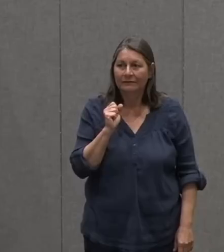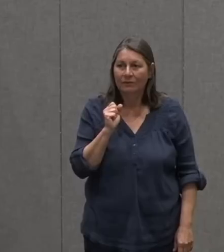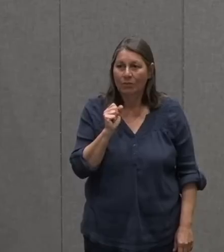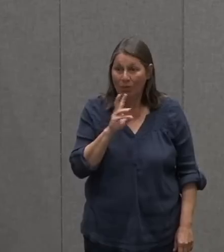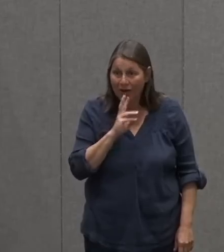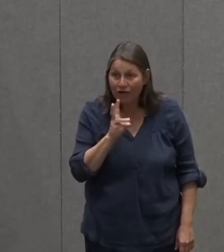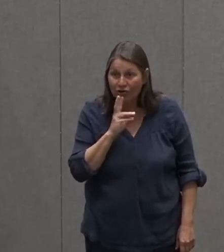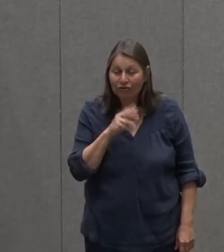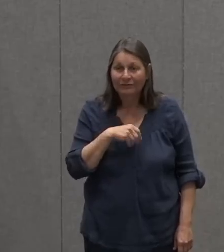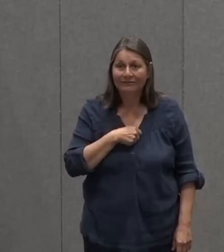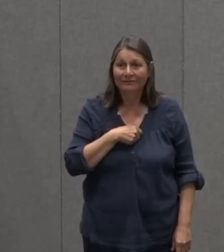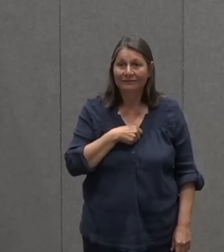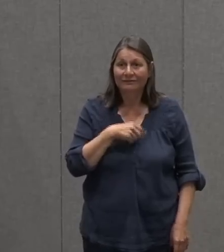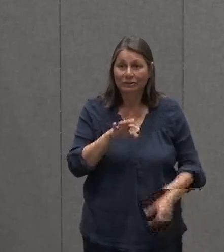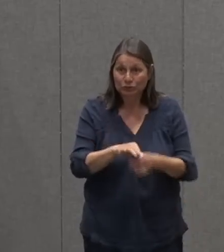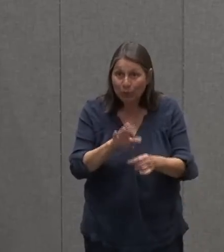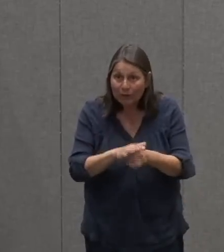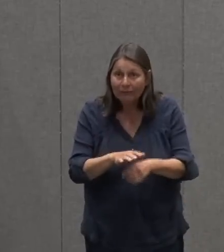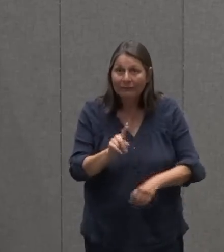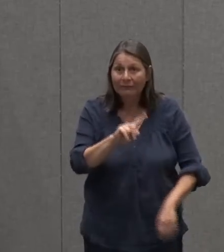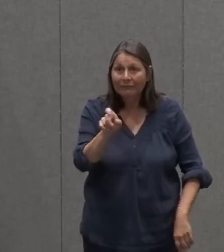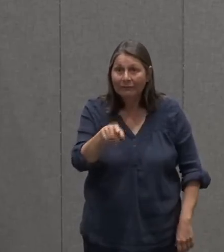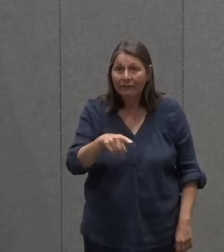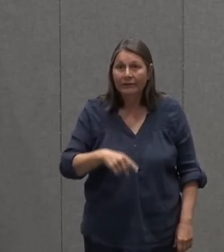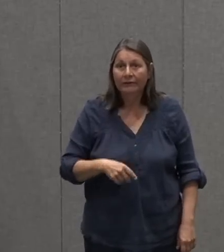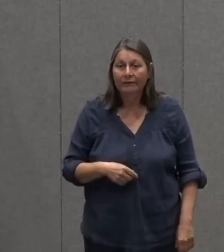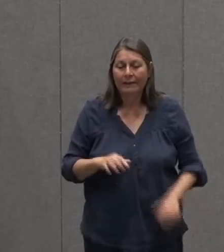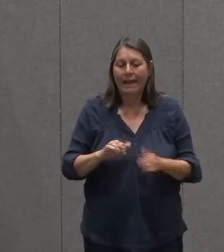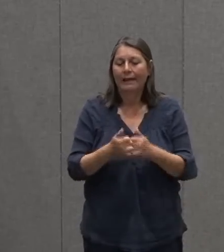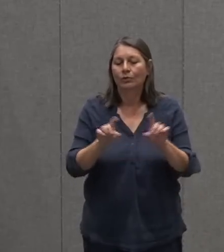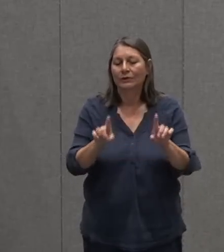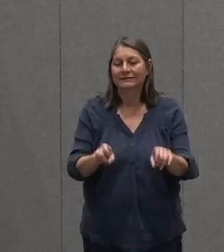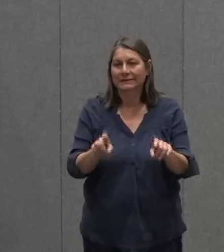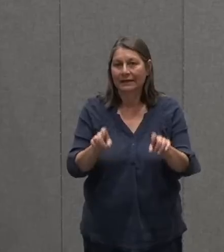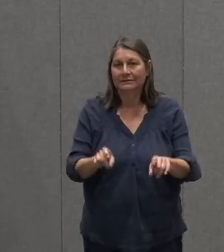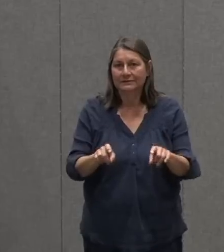How could we test what's in here? I'm going to give it a shake.